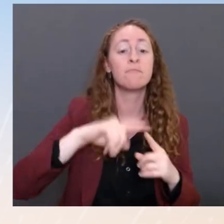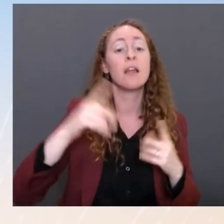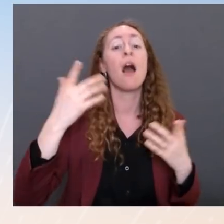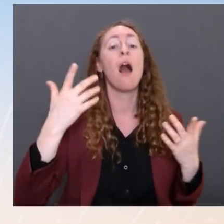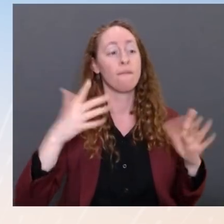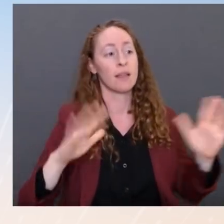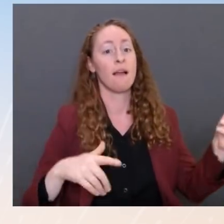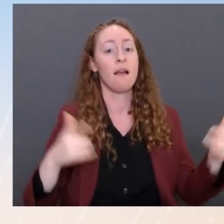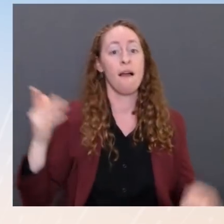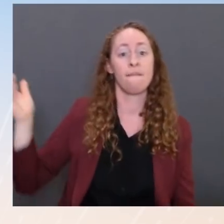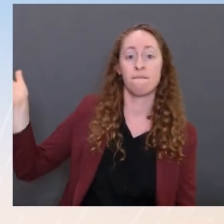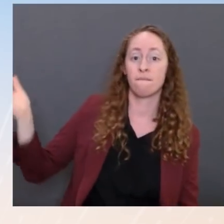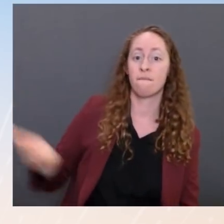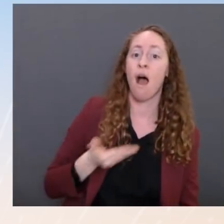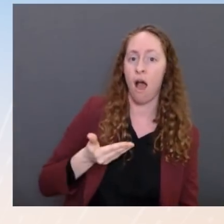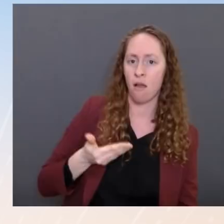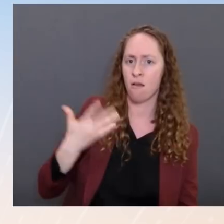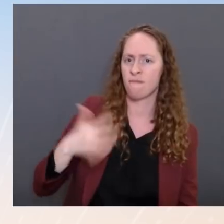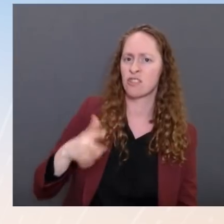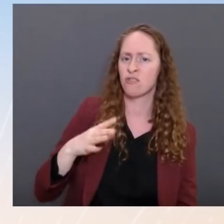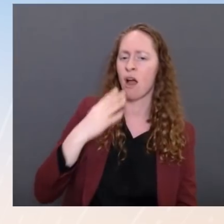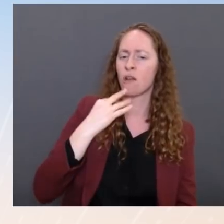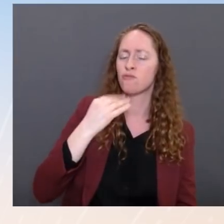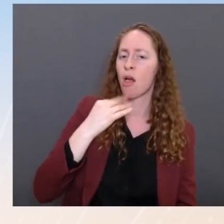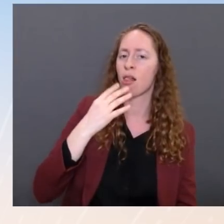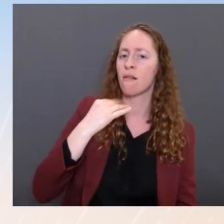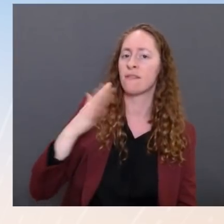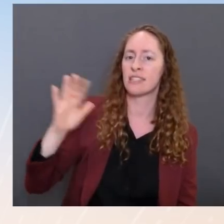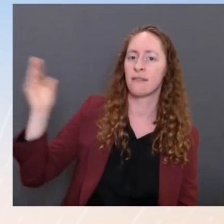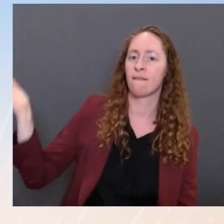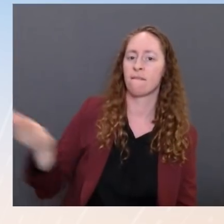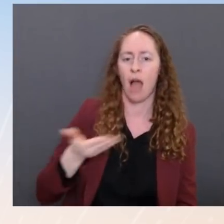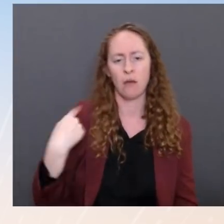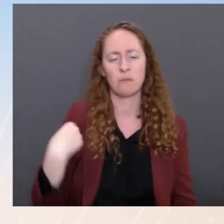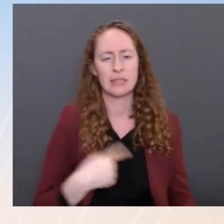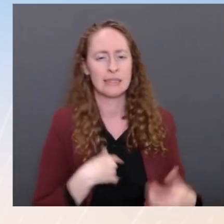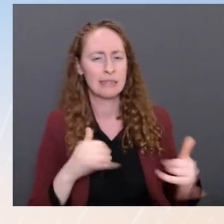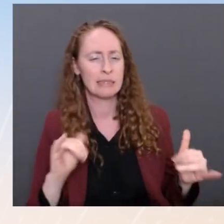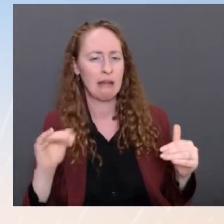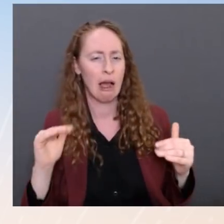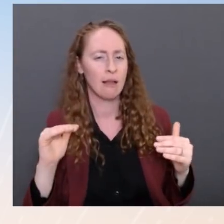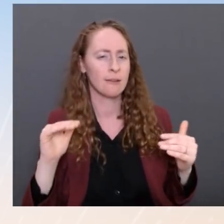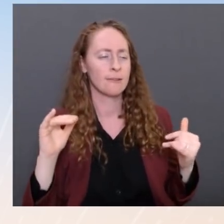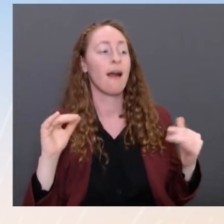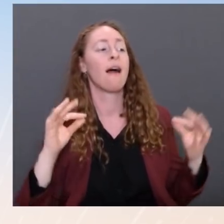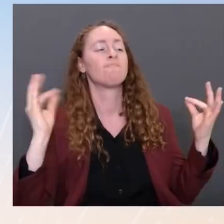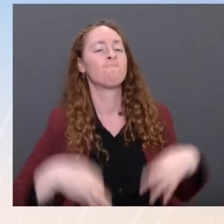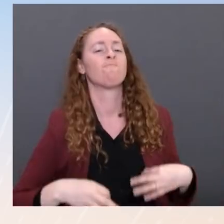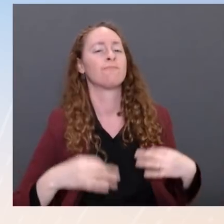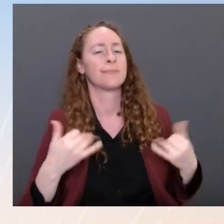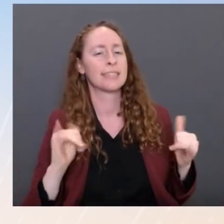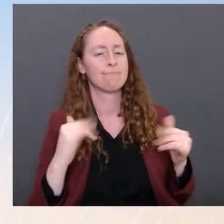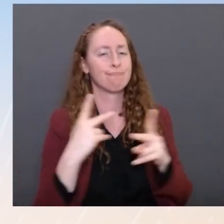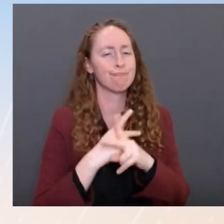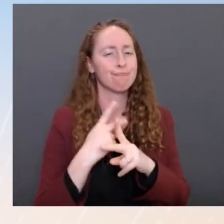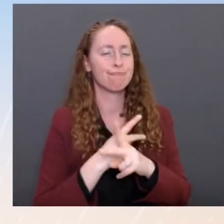But that trip -- we're not quite there yet. We're still finalizing the next trip. We have had senior members of the national security team